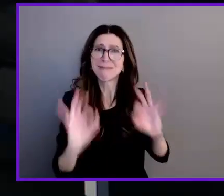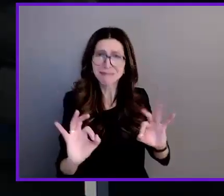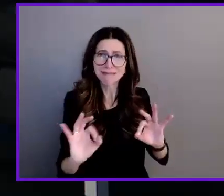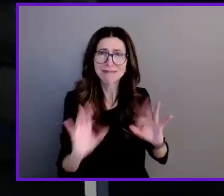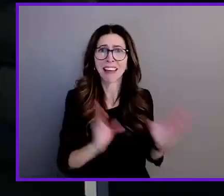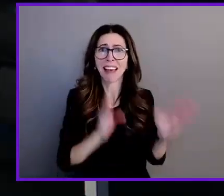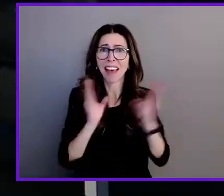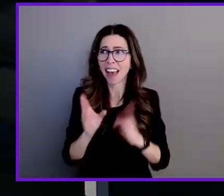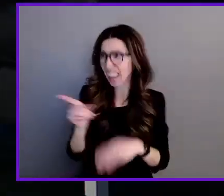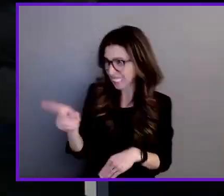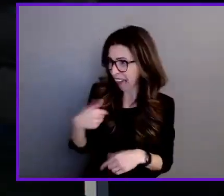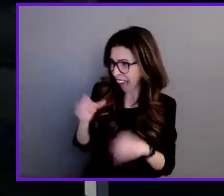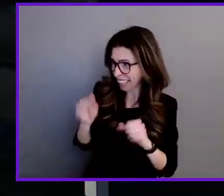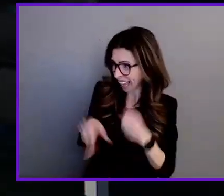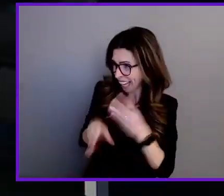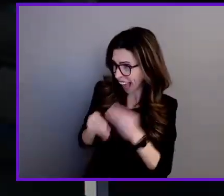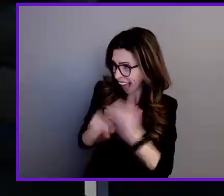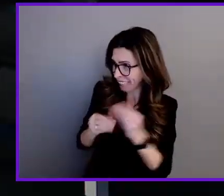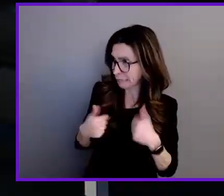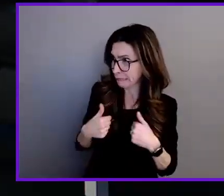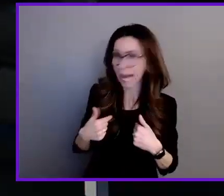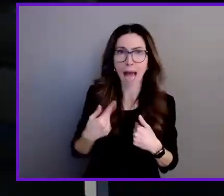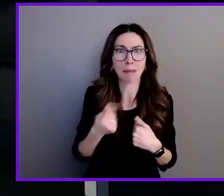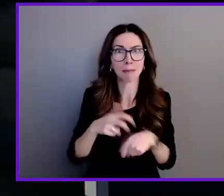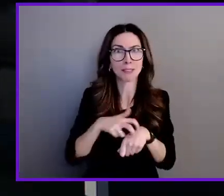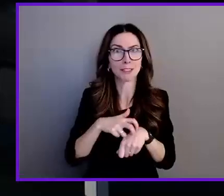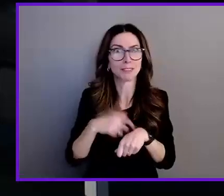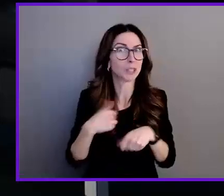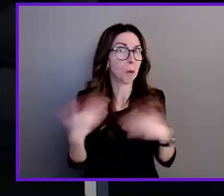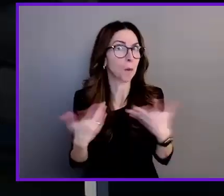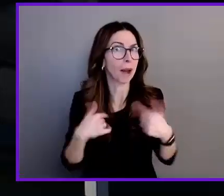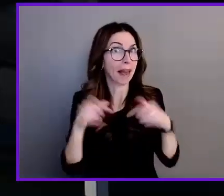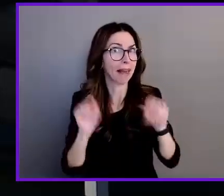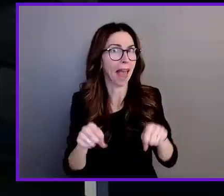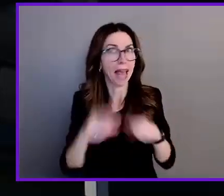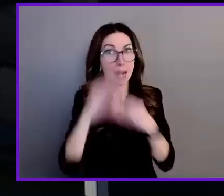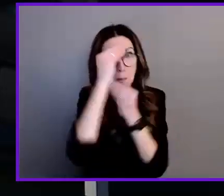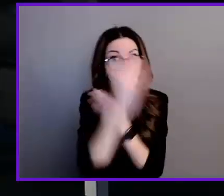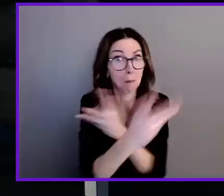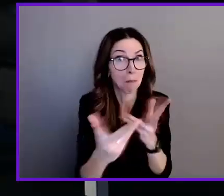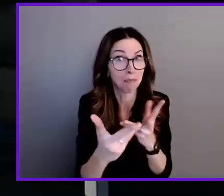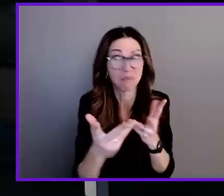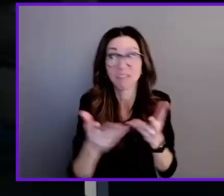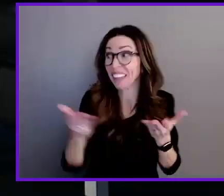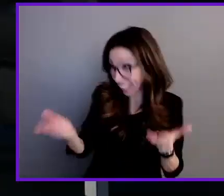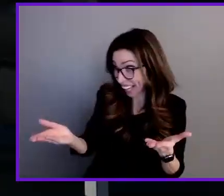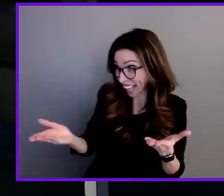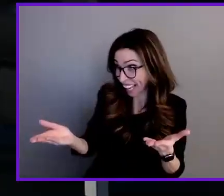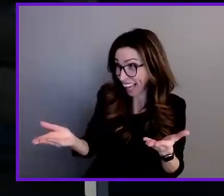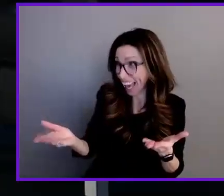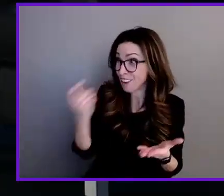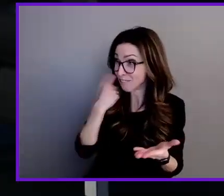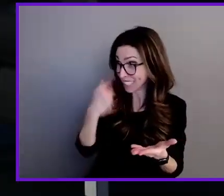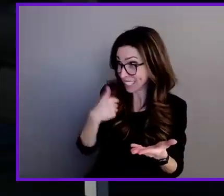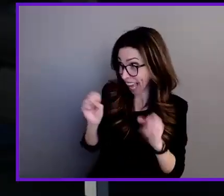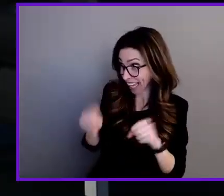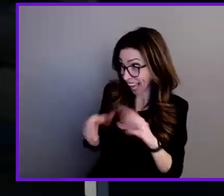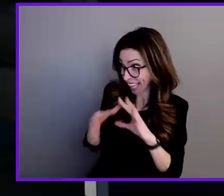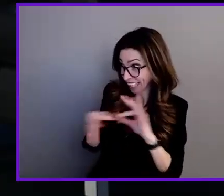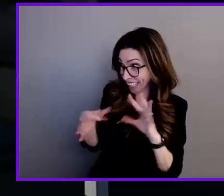or not. With the Northwest Territories. Okay. I can say that. They just said I was allowed.